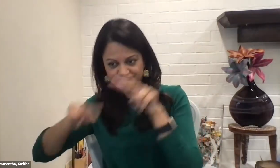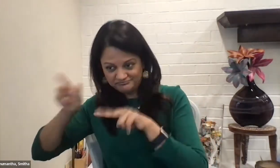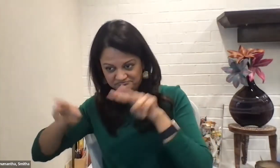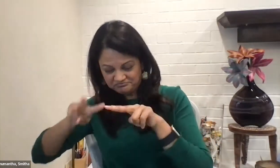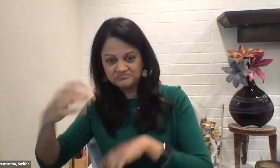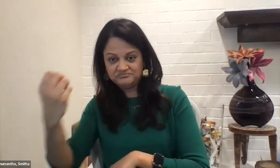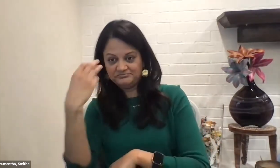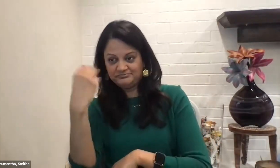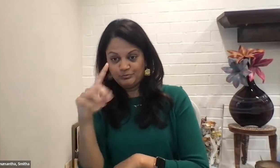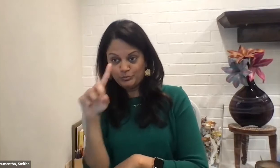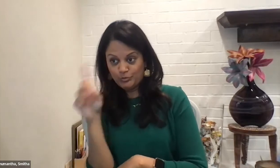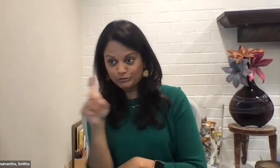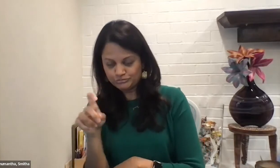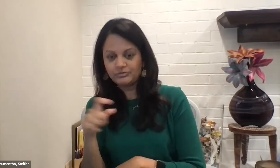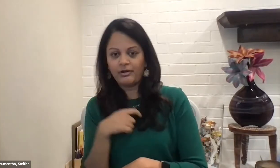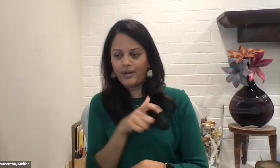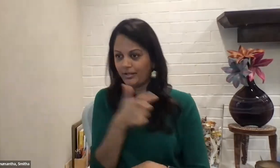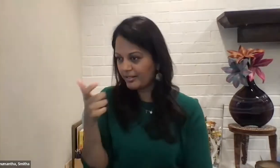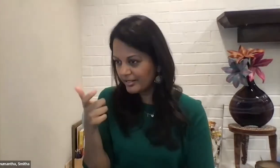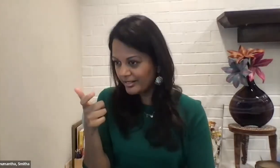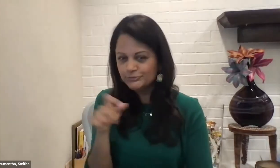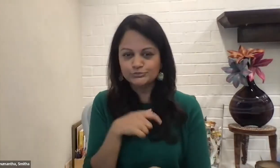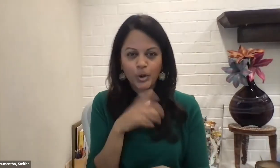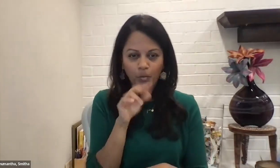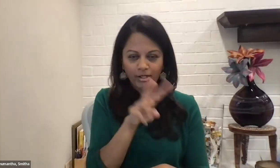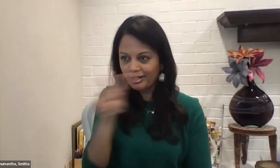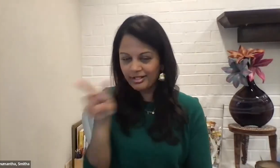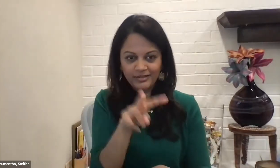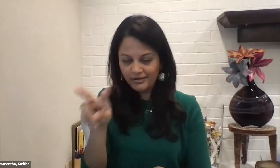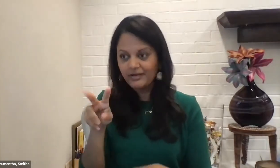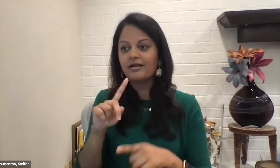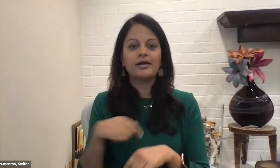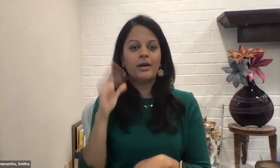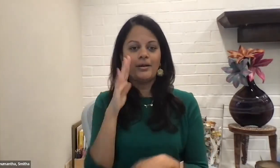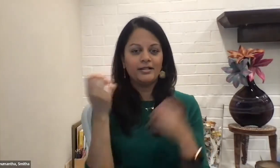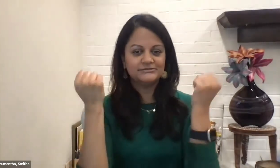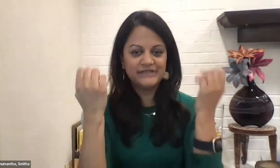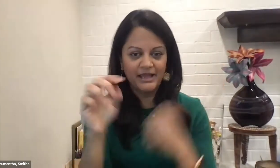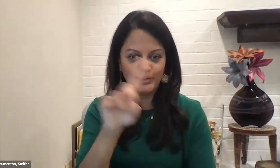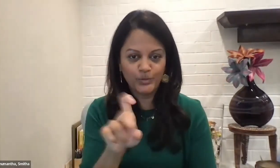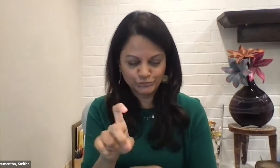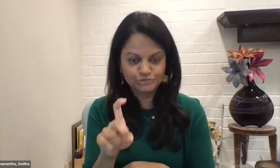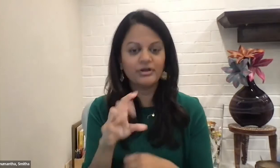We will have a person moderating all of the questions, and we will make sure that we are vetting through those